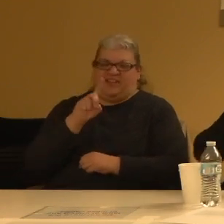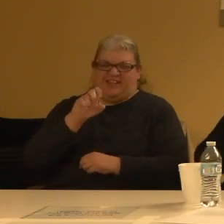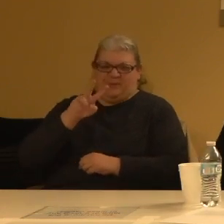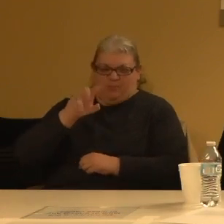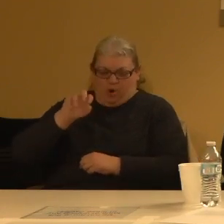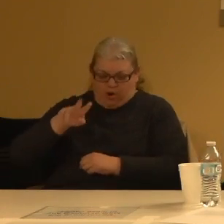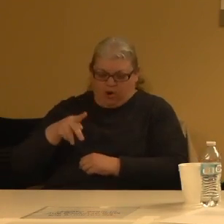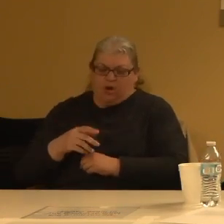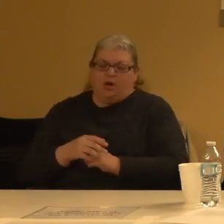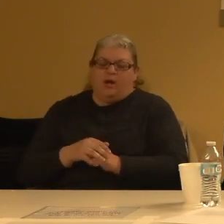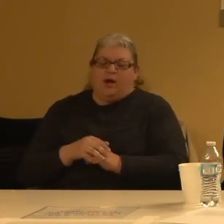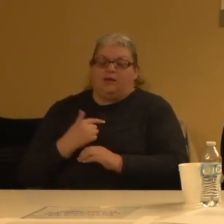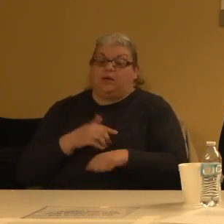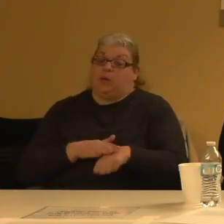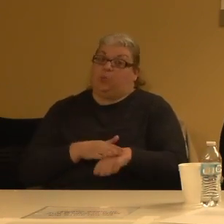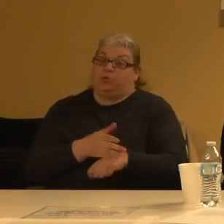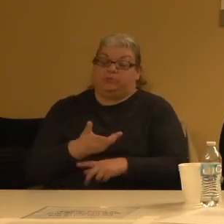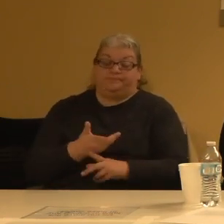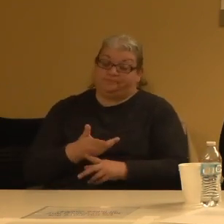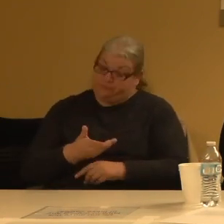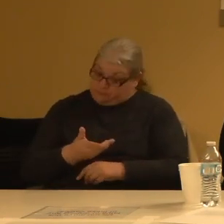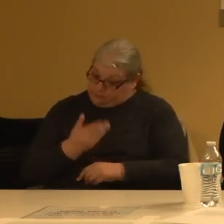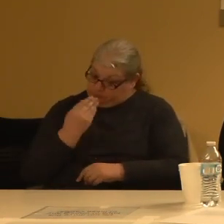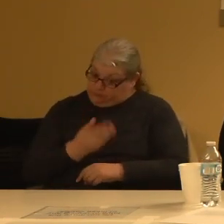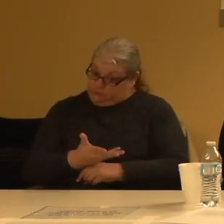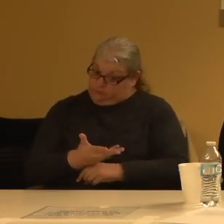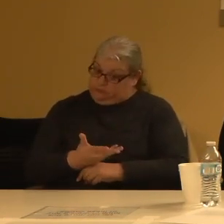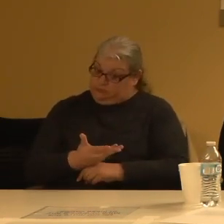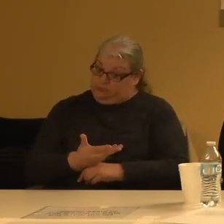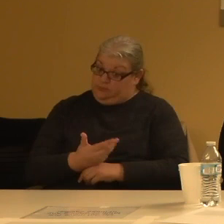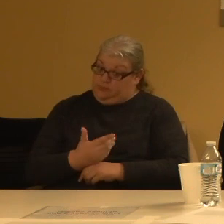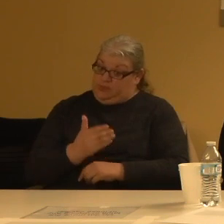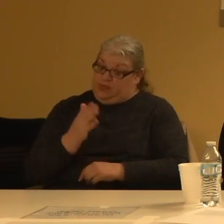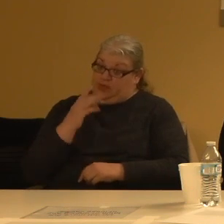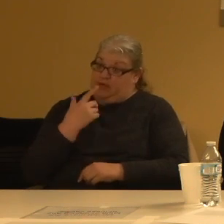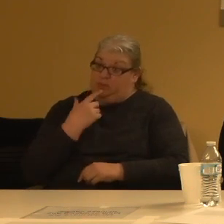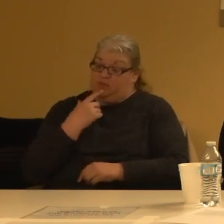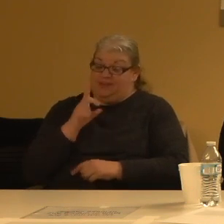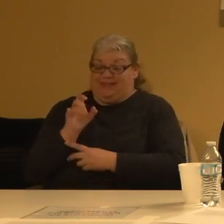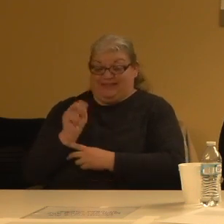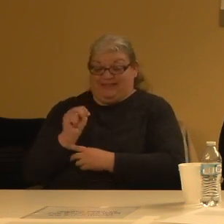and actually I warned Camille, I was like, "Just so you know, at some point I'm gonna say, 'Dean, life is really busy.